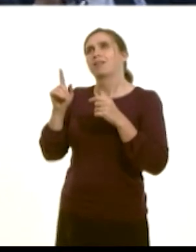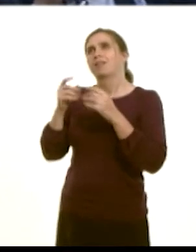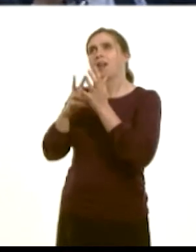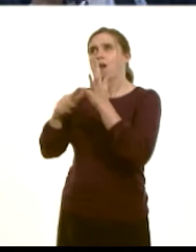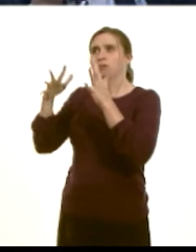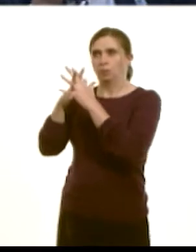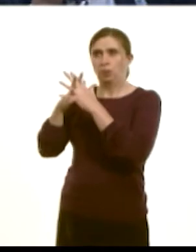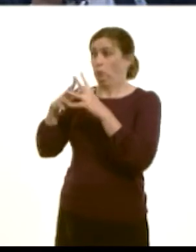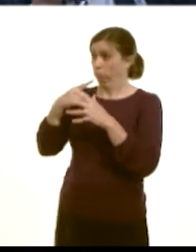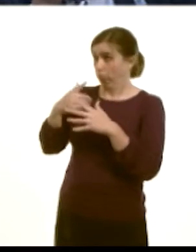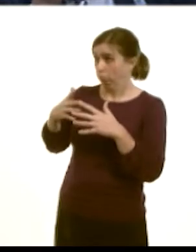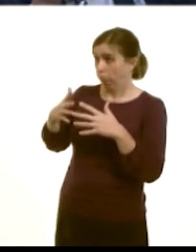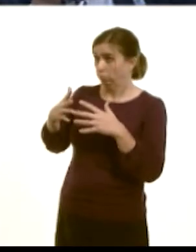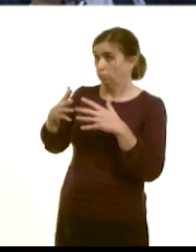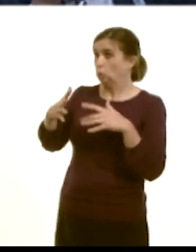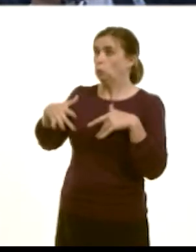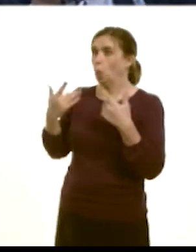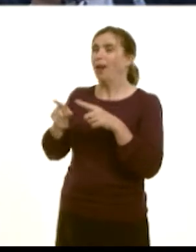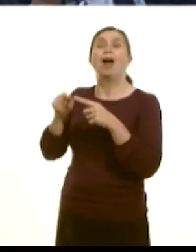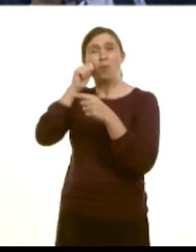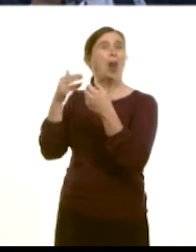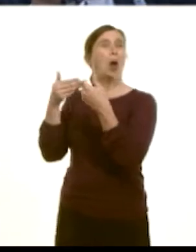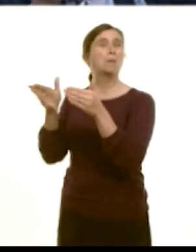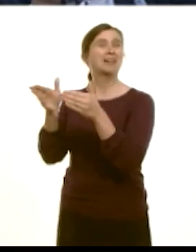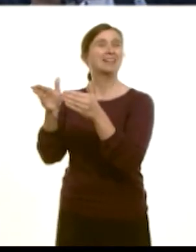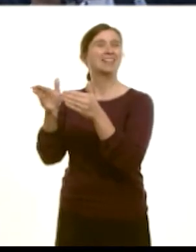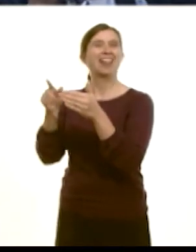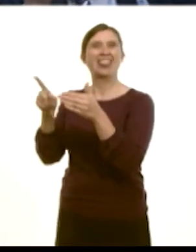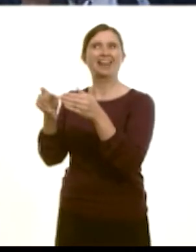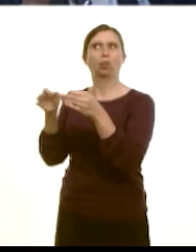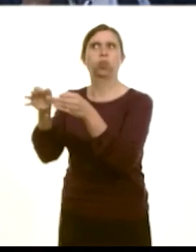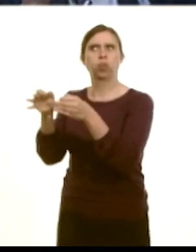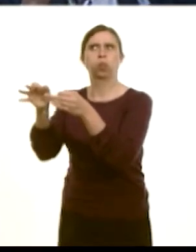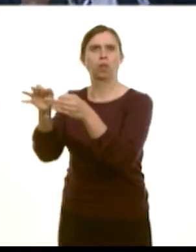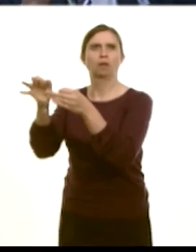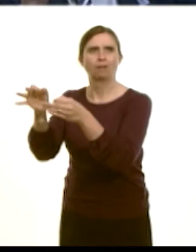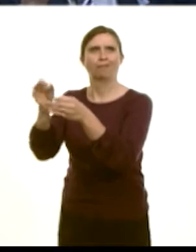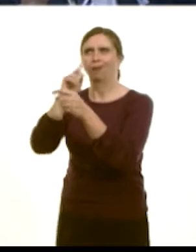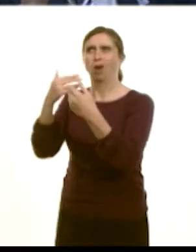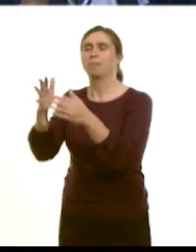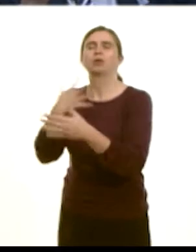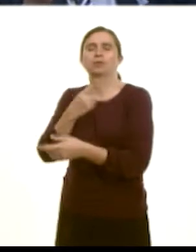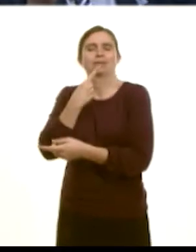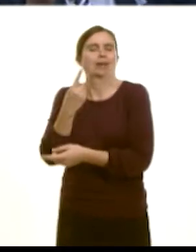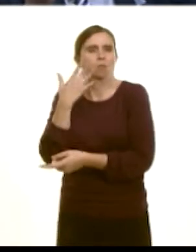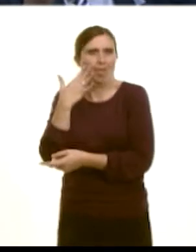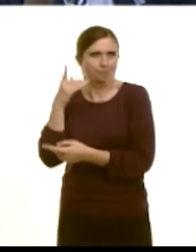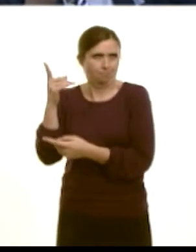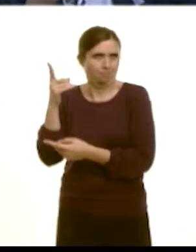open by a particular time and then find that it cannot be opened by that time. We all understand the importance of the drive and, of course, it is for NRW to make sure